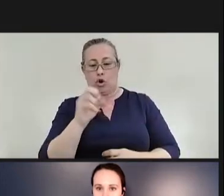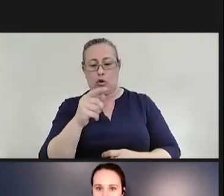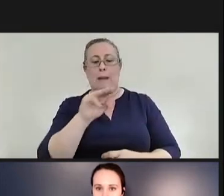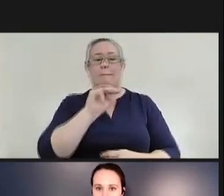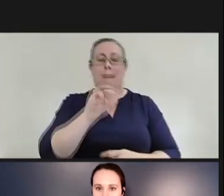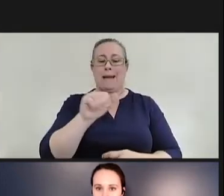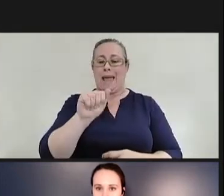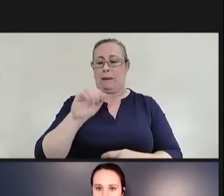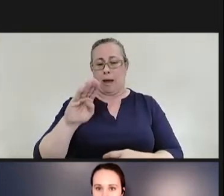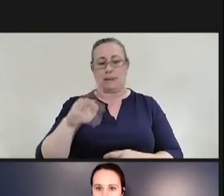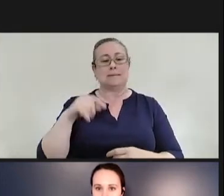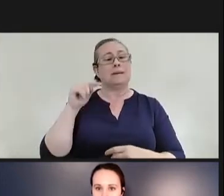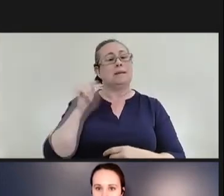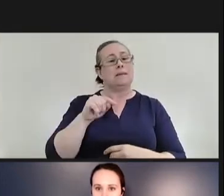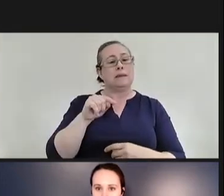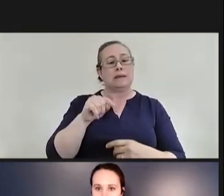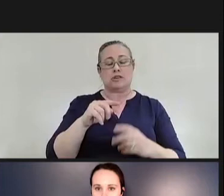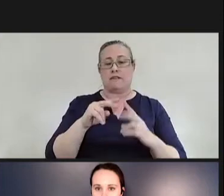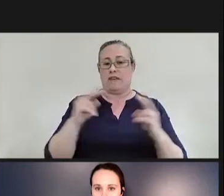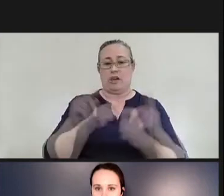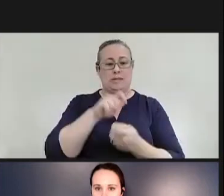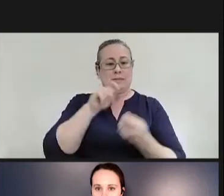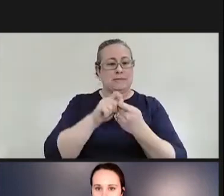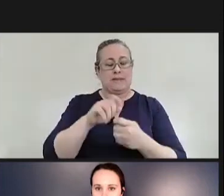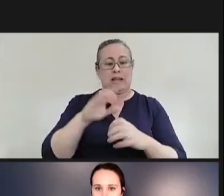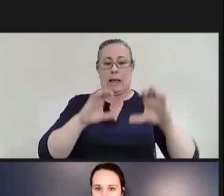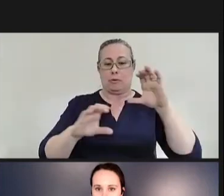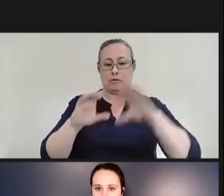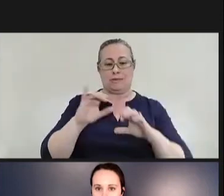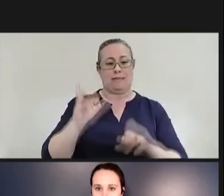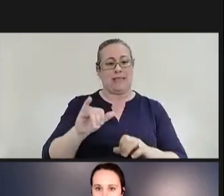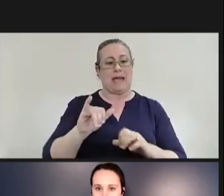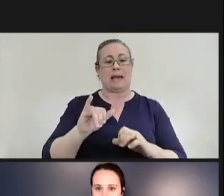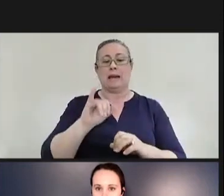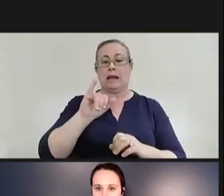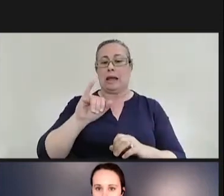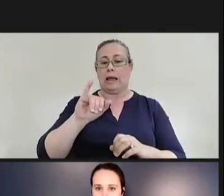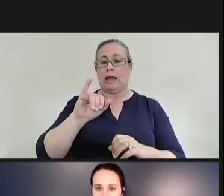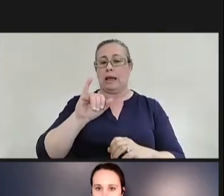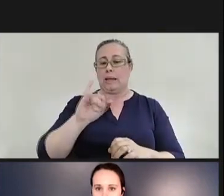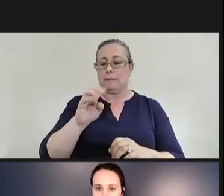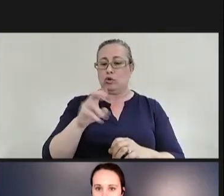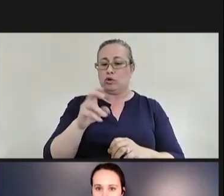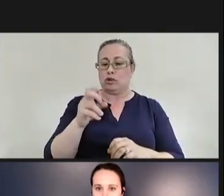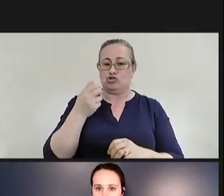networks very specific chemistries that immunogen designers like Jason McClellan or Andrew Ward or